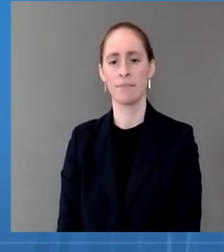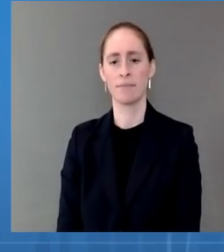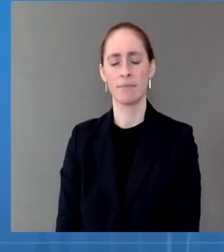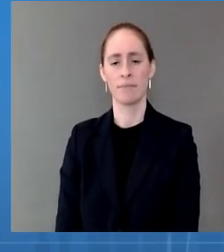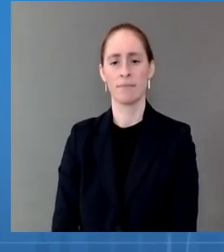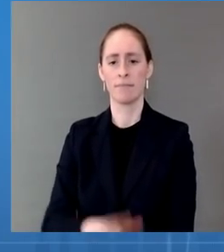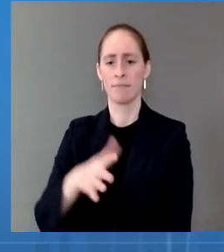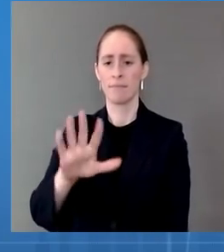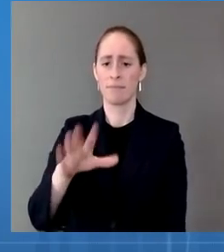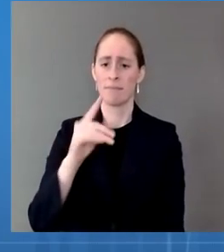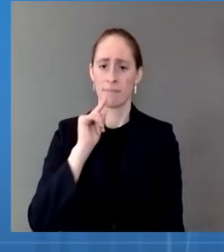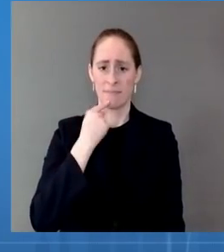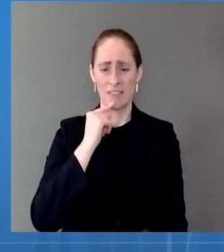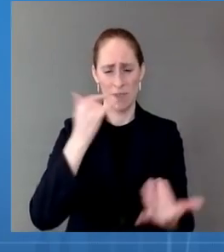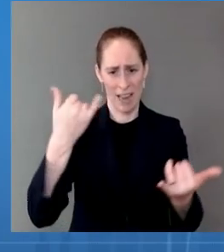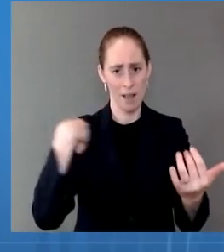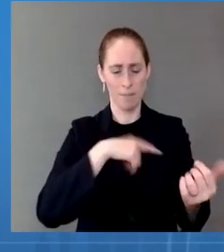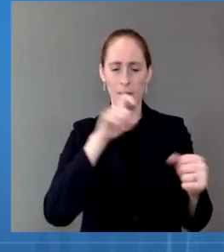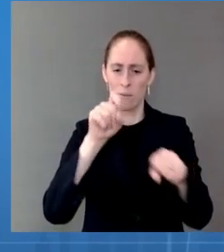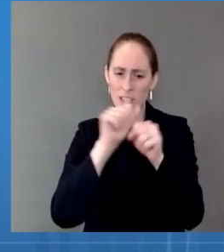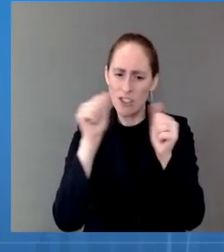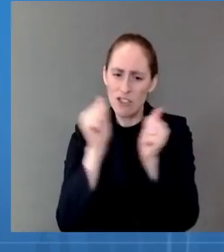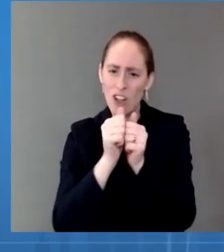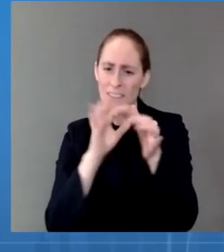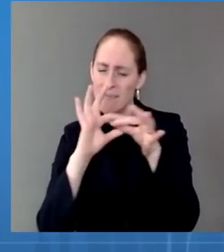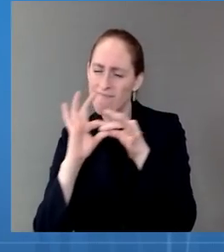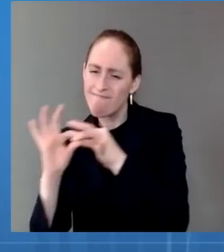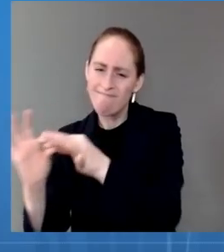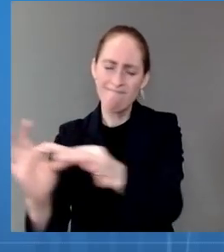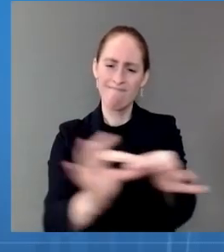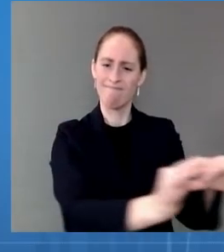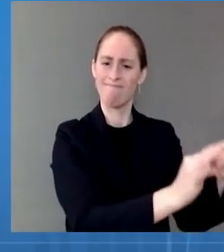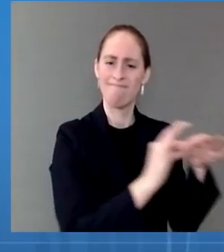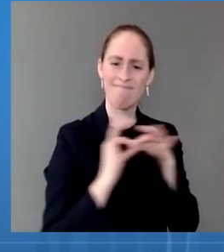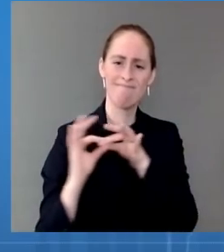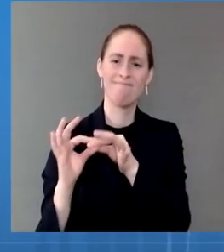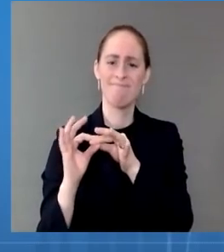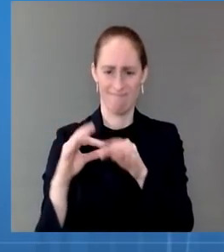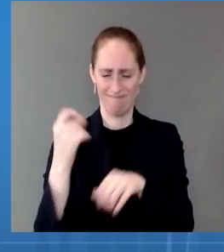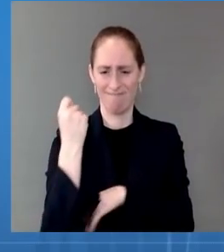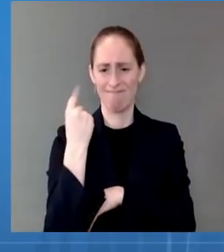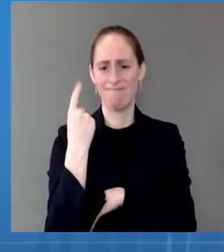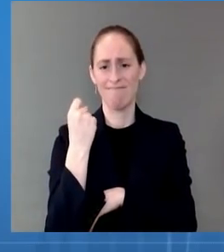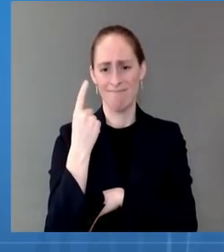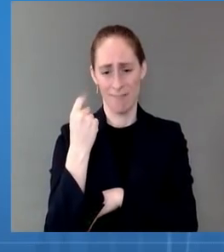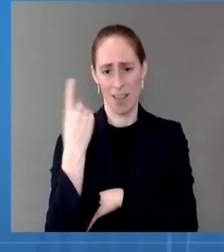Vaccines work, boosting works, testing works, masking works, physical distancing works,